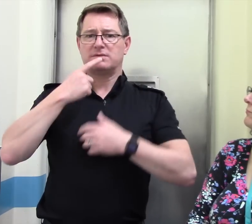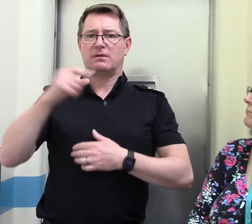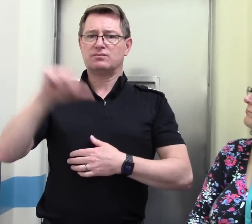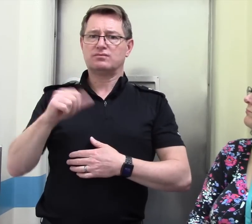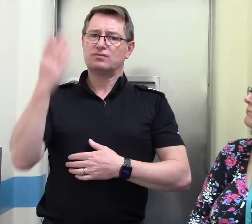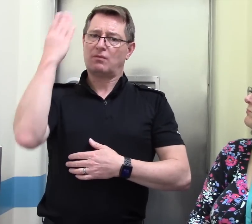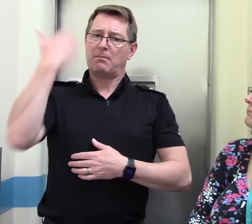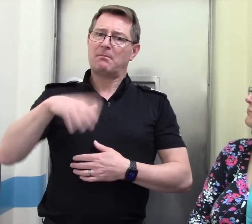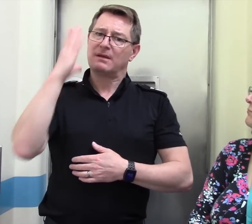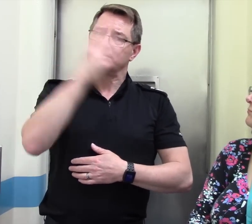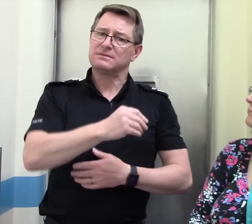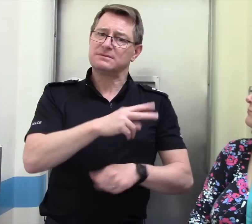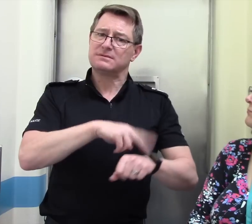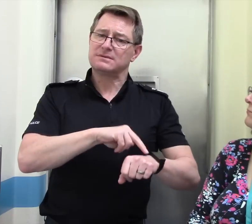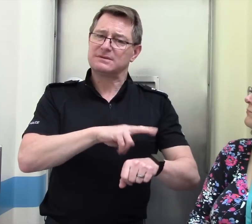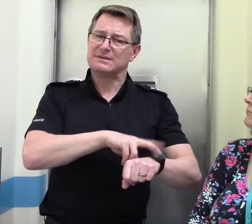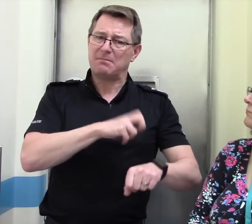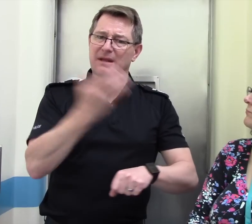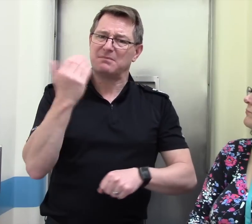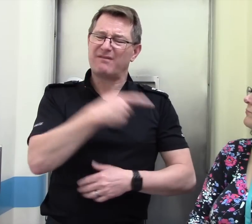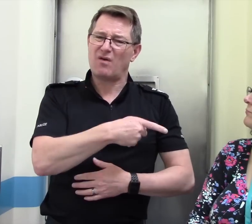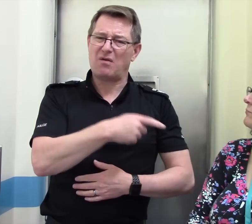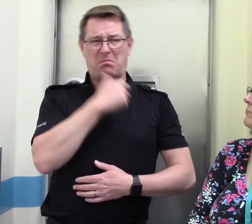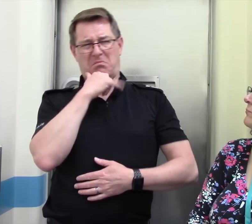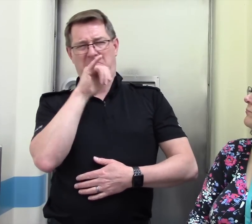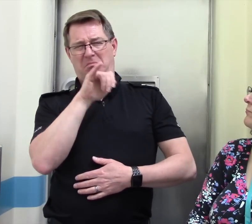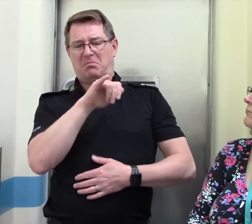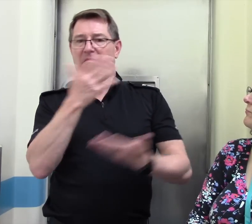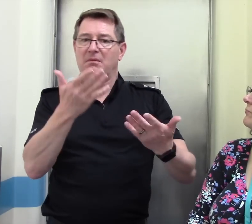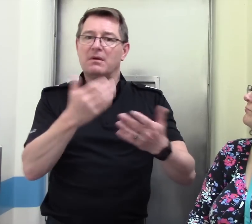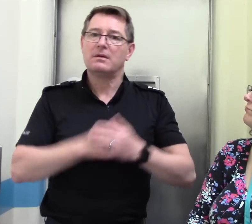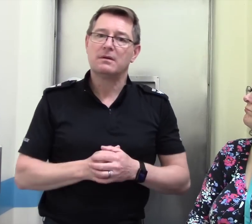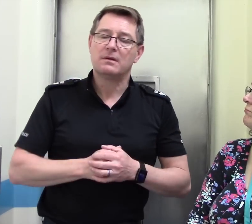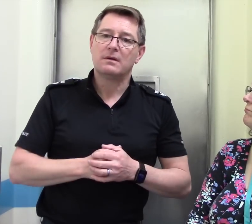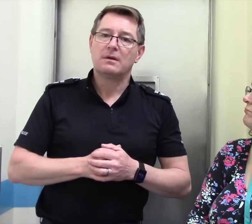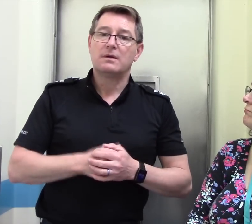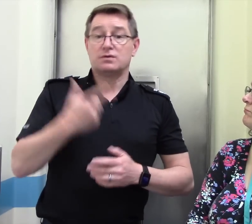they may say you should have told the police before - and be suspicious.